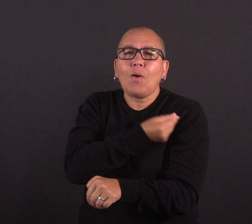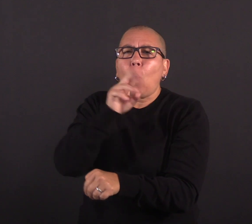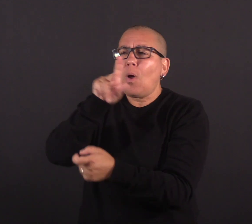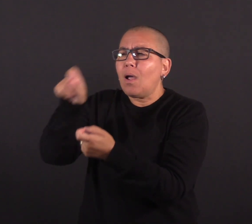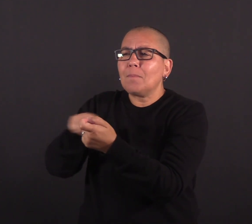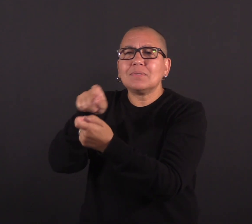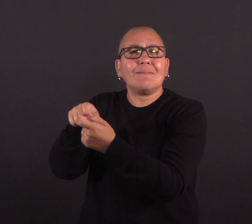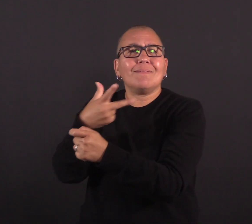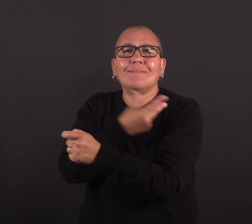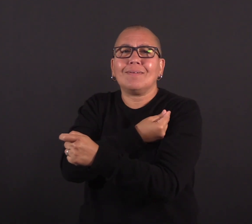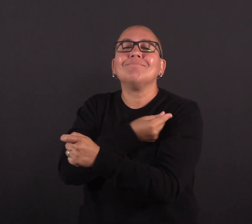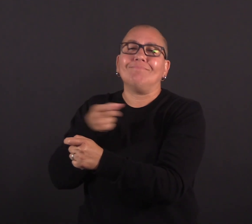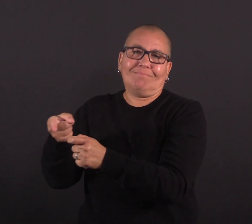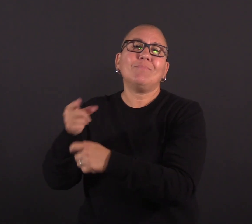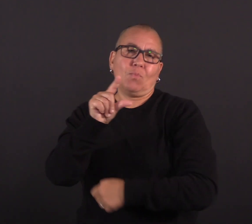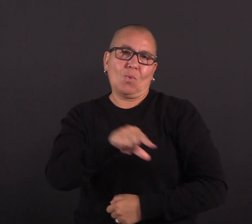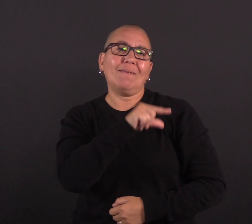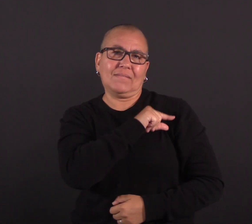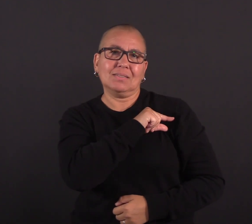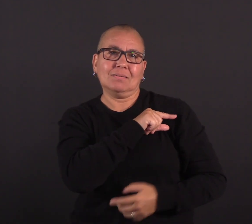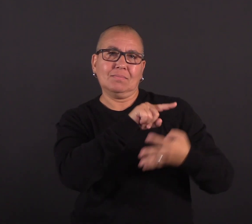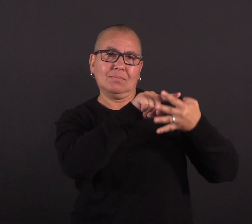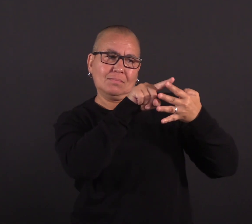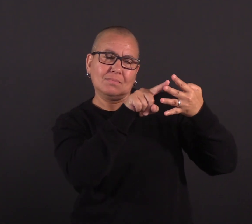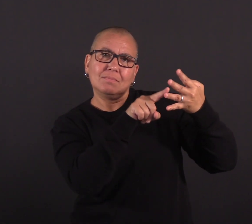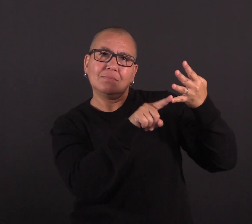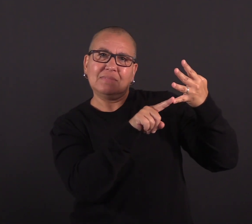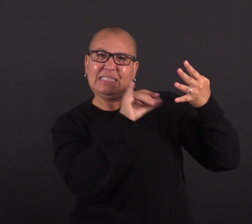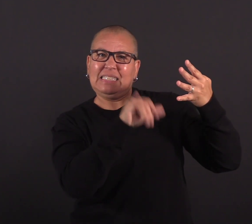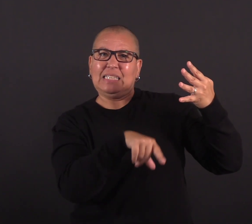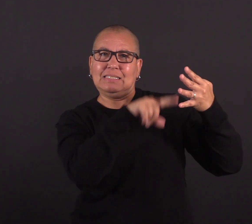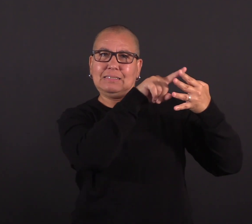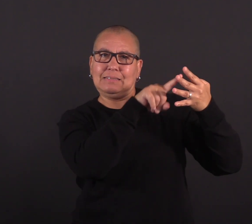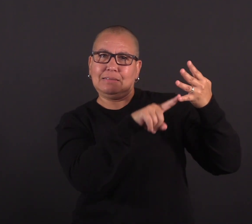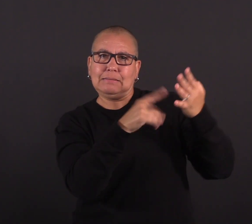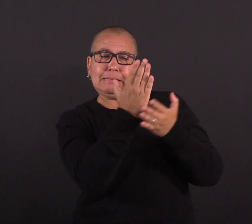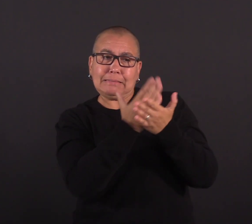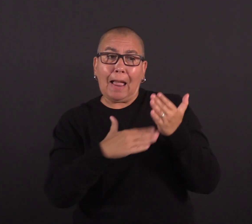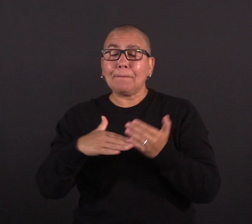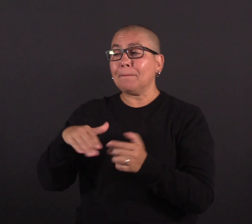Doesn’t cover vaccines, or Doesn’t cover certain vaccines, or